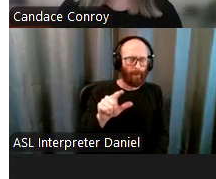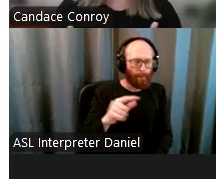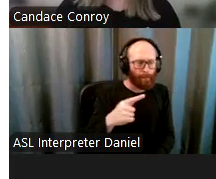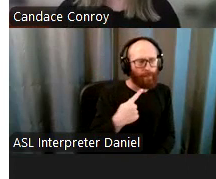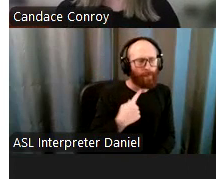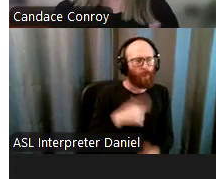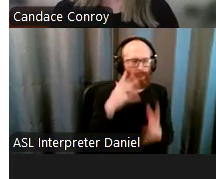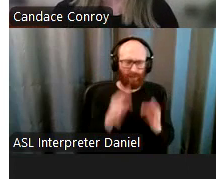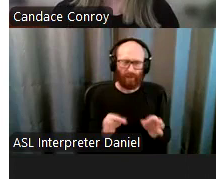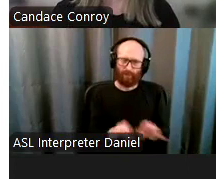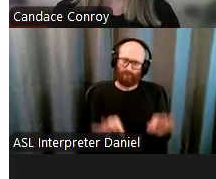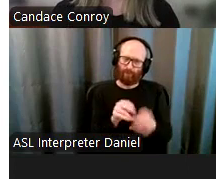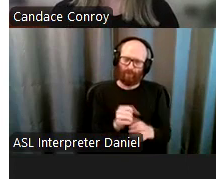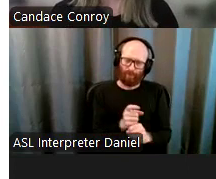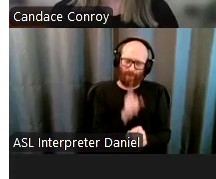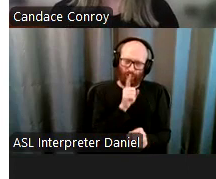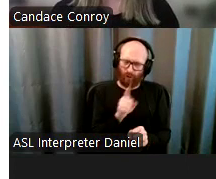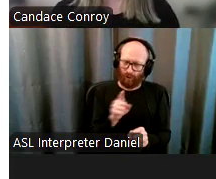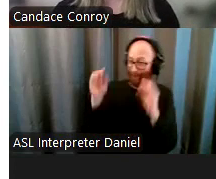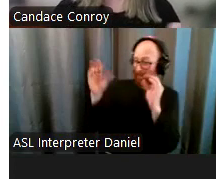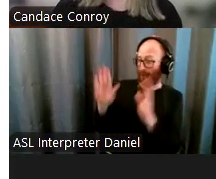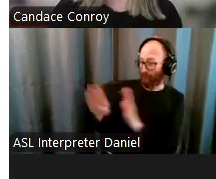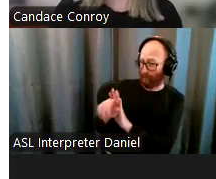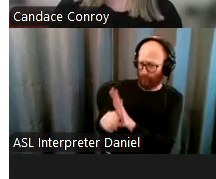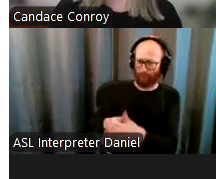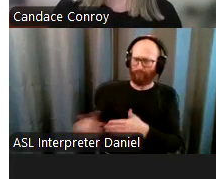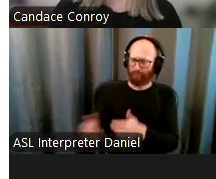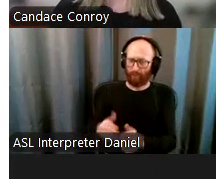regardless of our teachers background they would be able to pick up this lesson plan